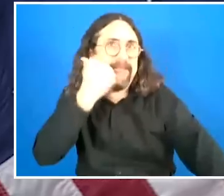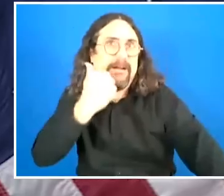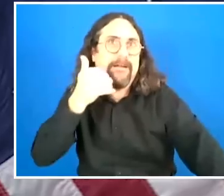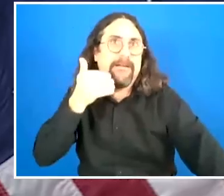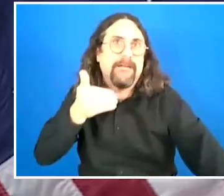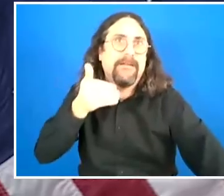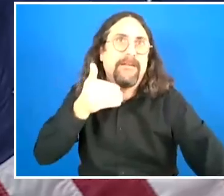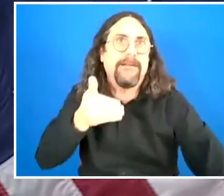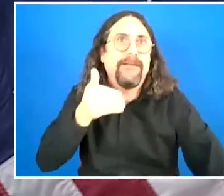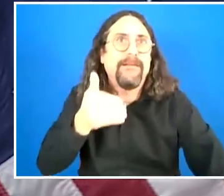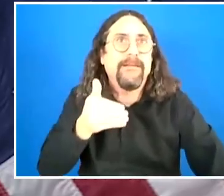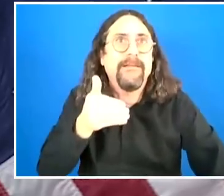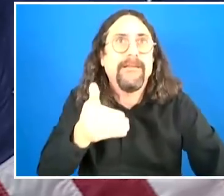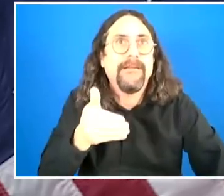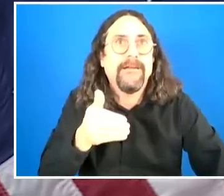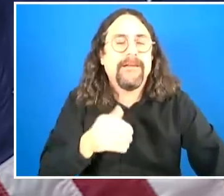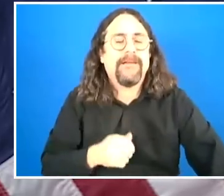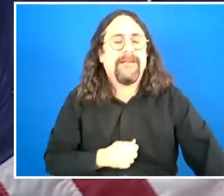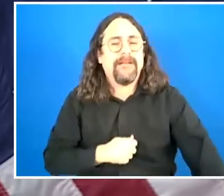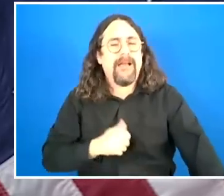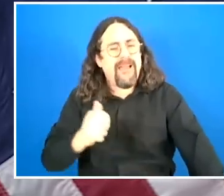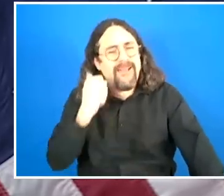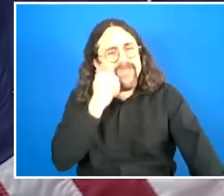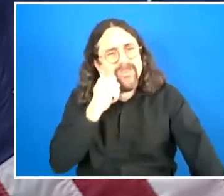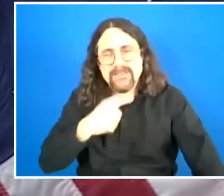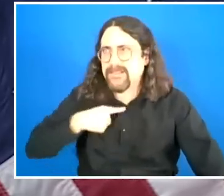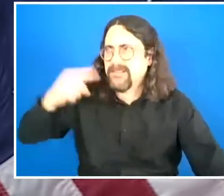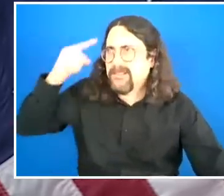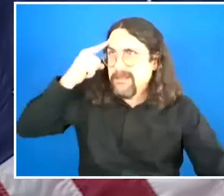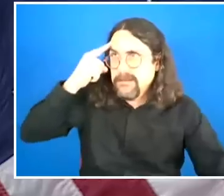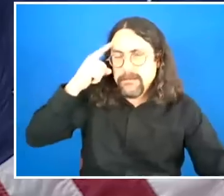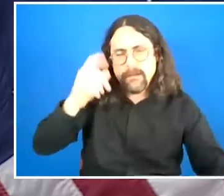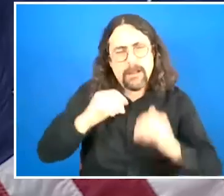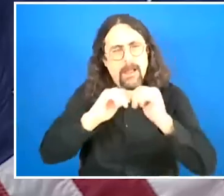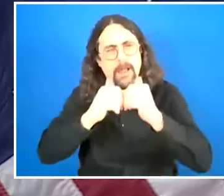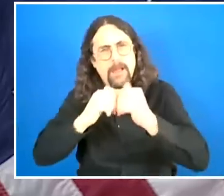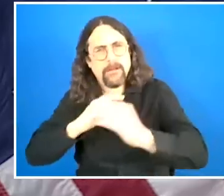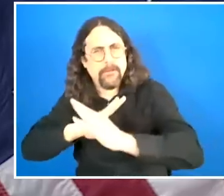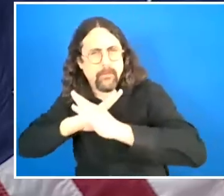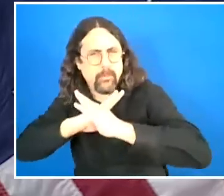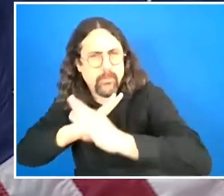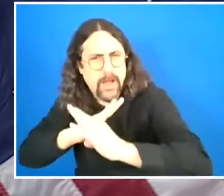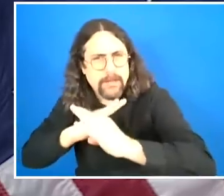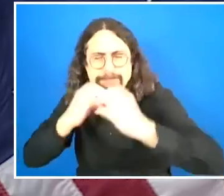RIGHT KIND OF RESTART. I DON'T PERSONALLY PUT A LOT OF TIME INTO